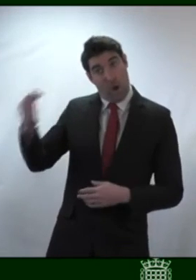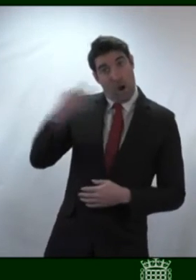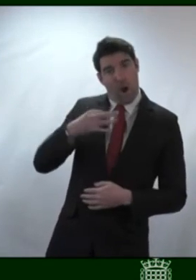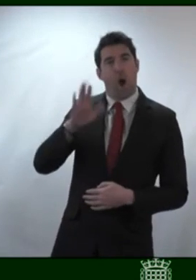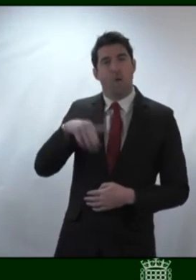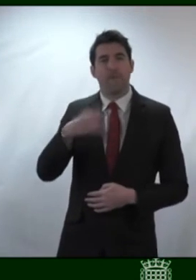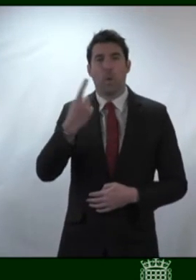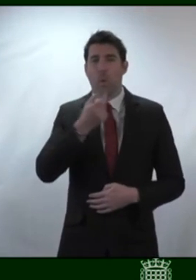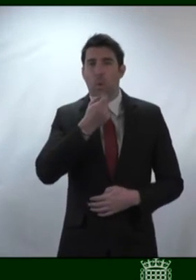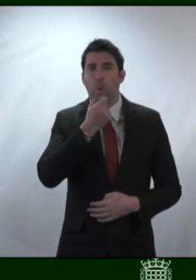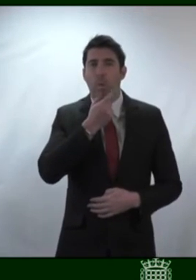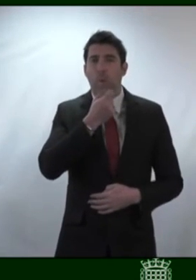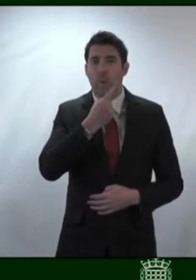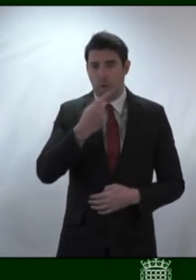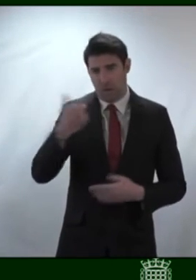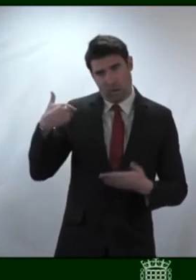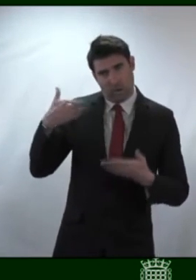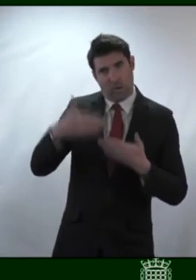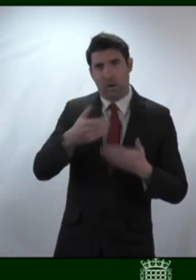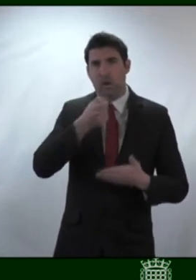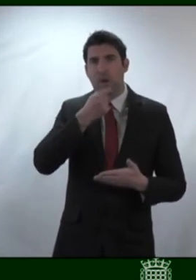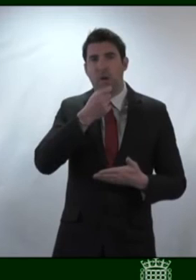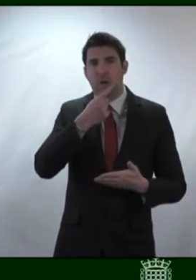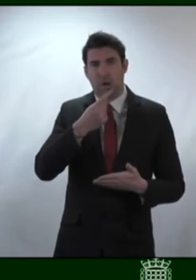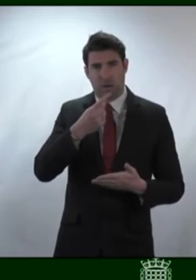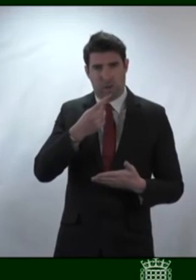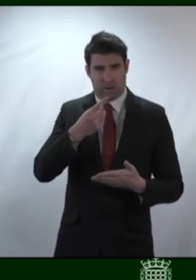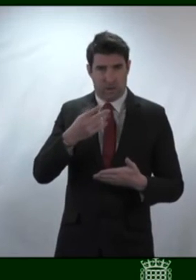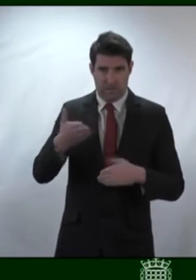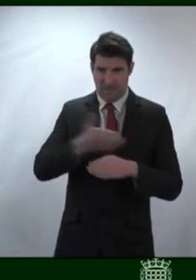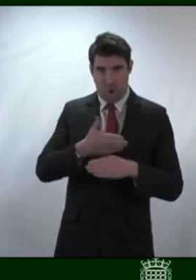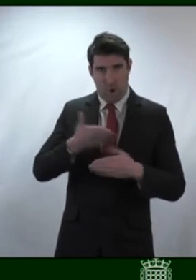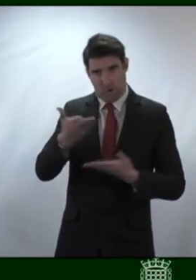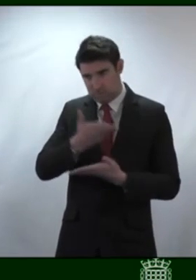I am sure the whole House will want to join me in wishing all Members